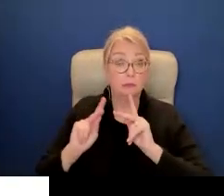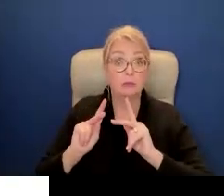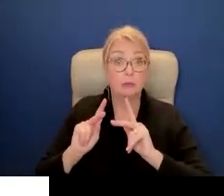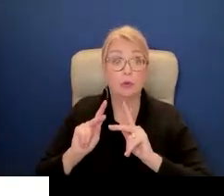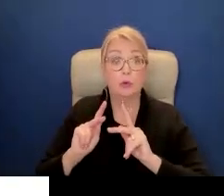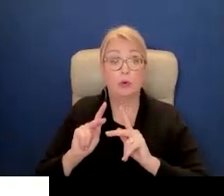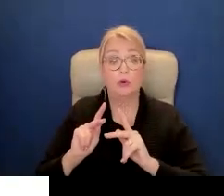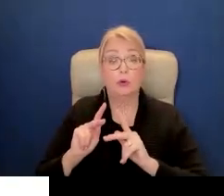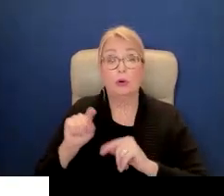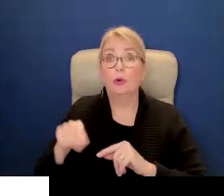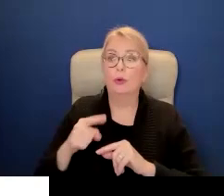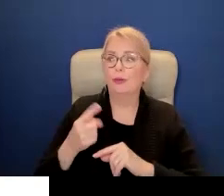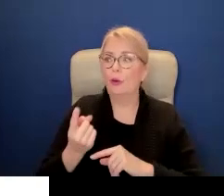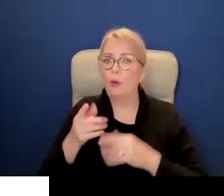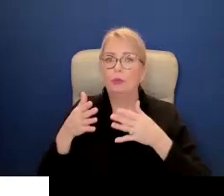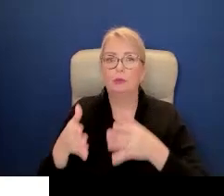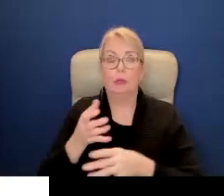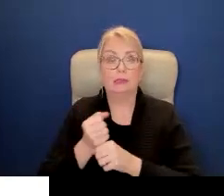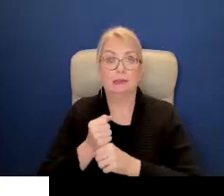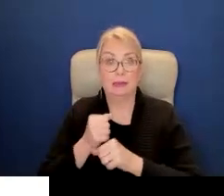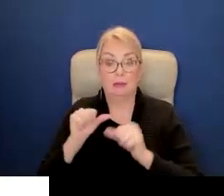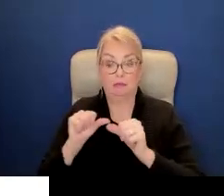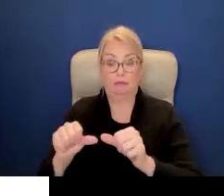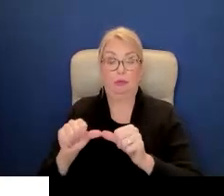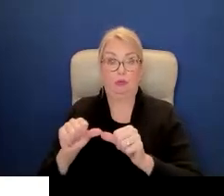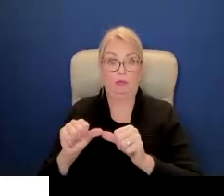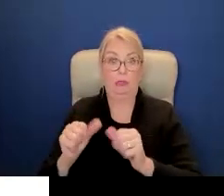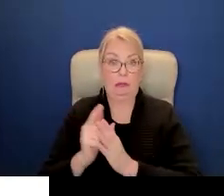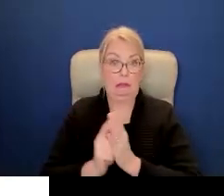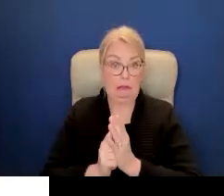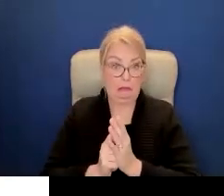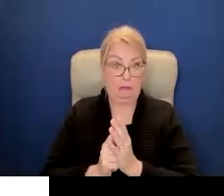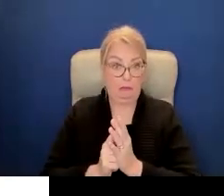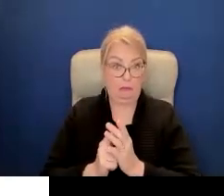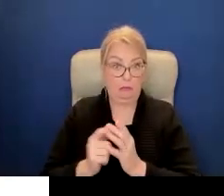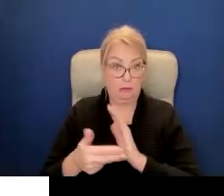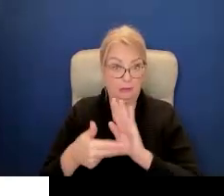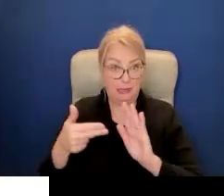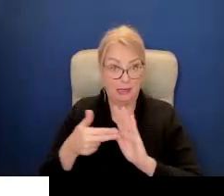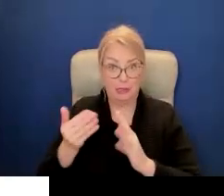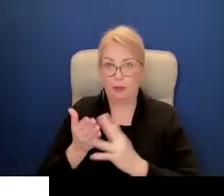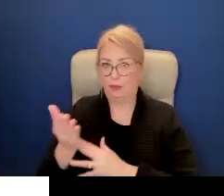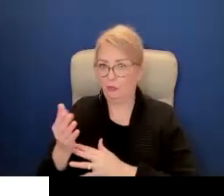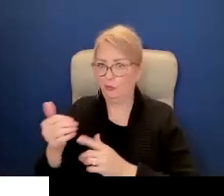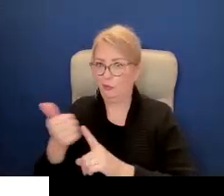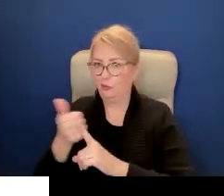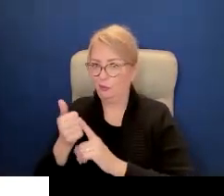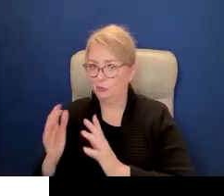to get their legal permanent resident status is through that abusive spouse. But in 96, through,